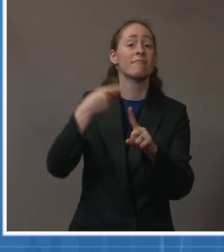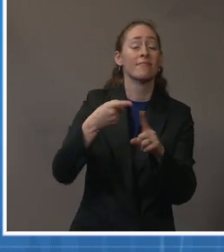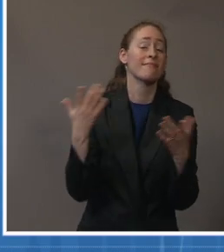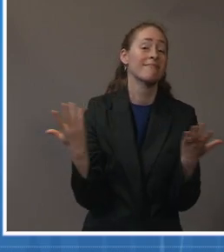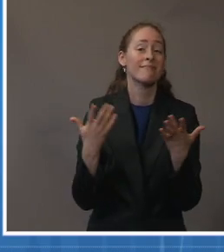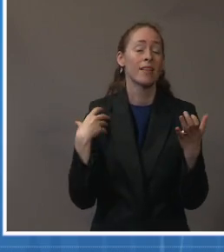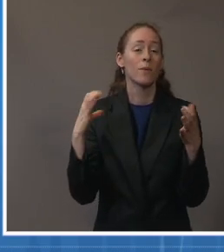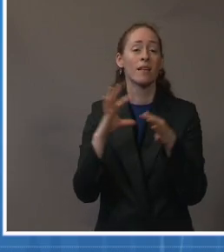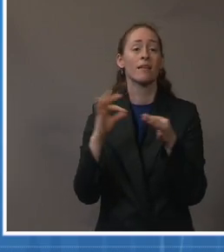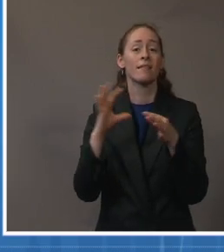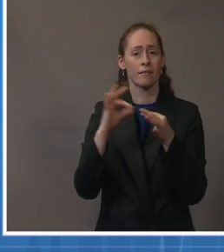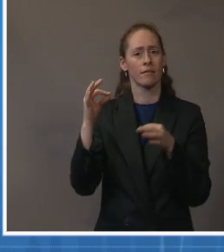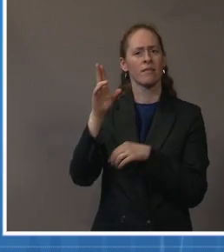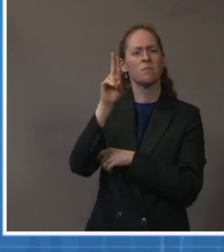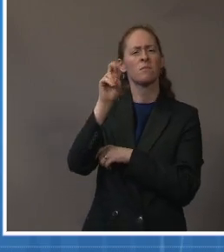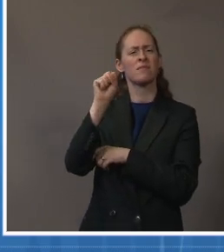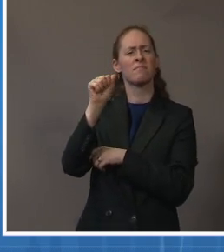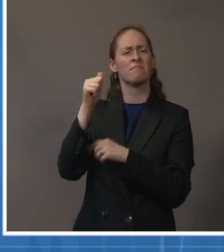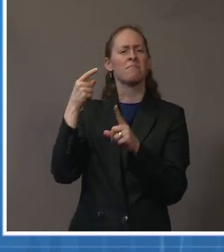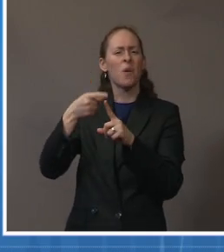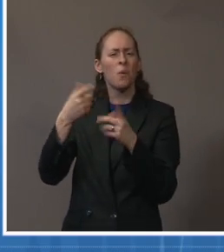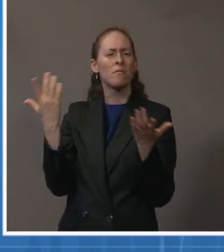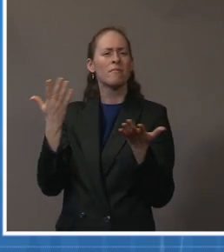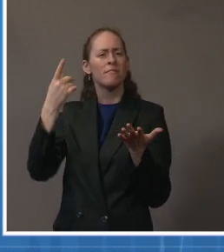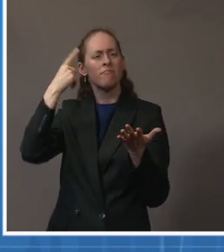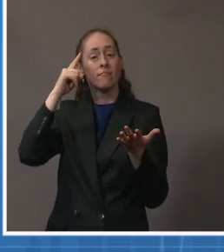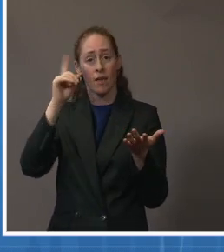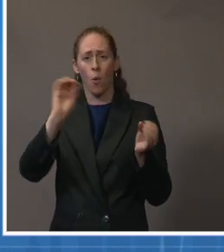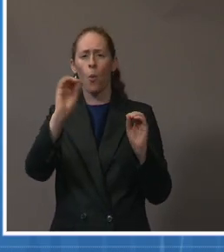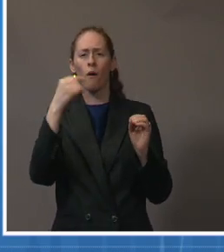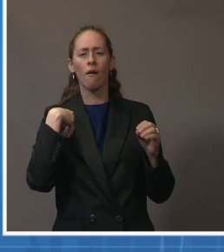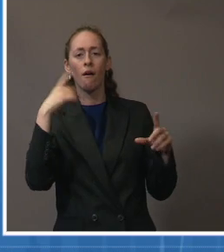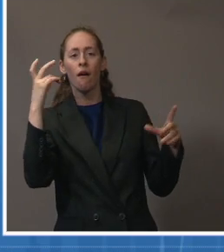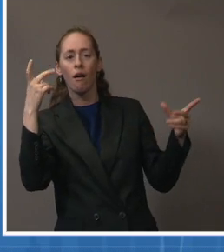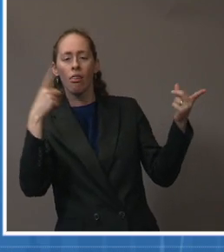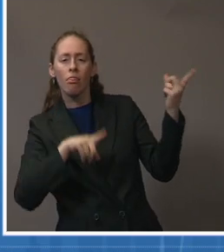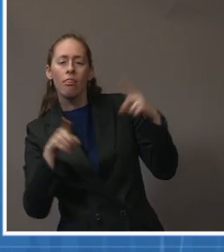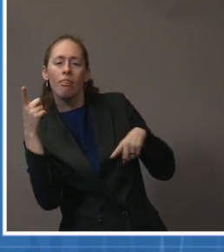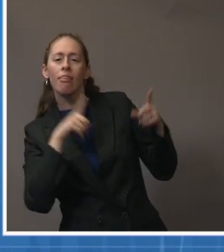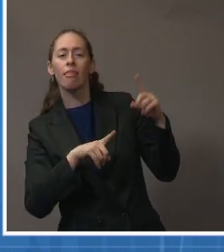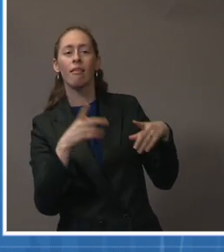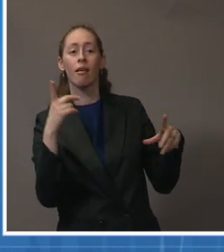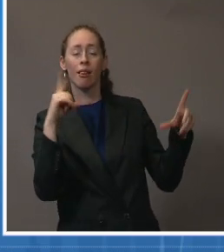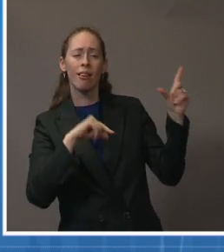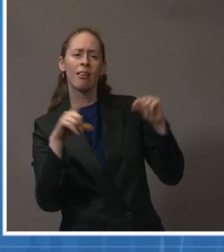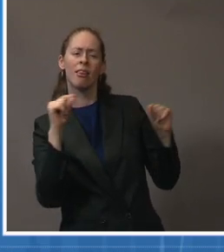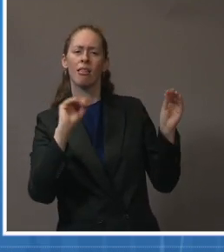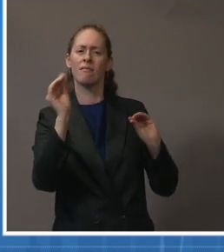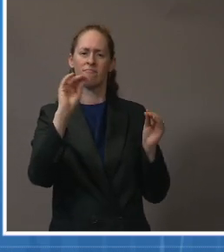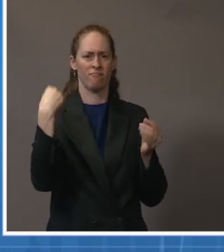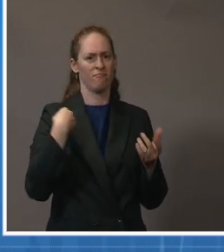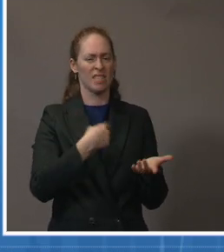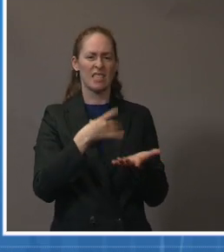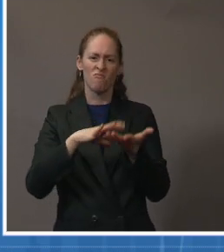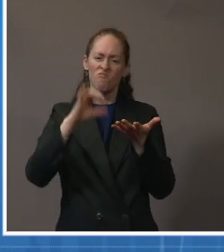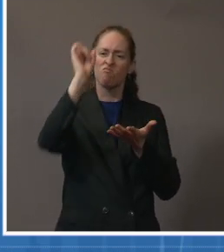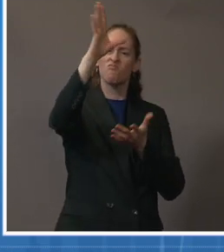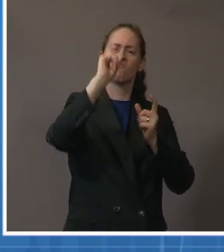as some kind of back-and-forth deal, where we're getting something for what we're giving. We are giving these for a single purpose;